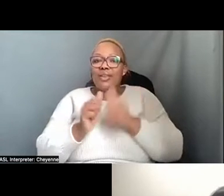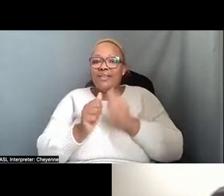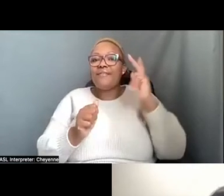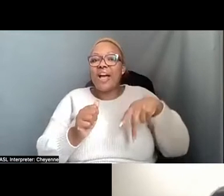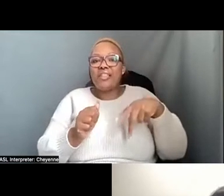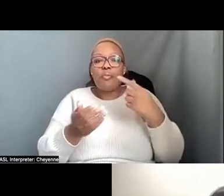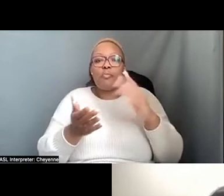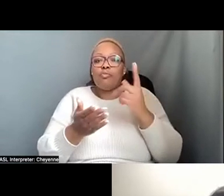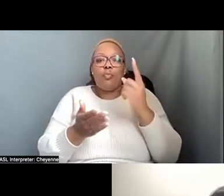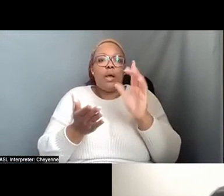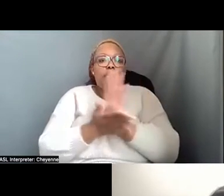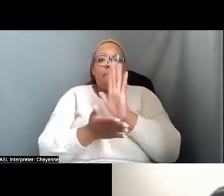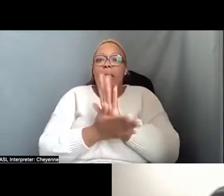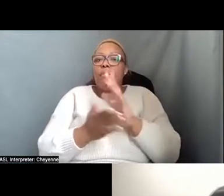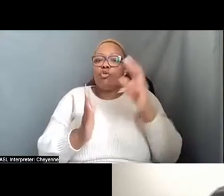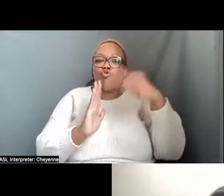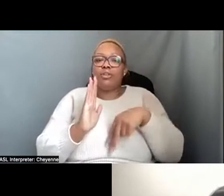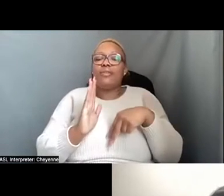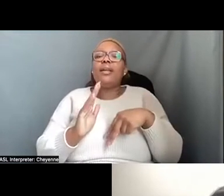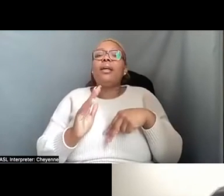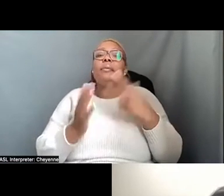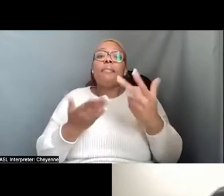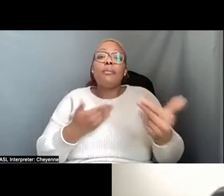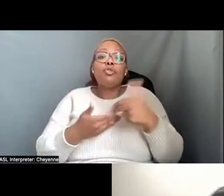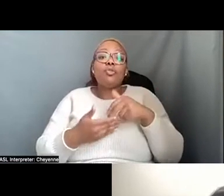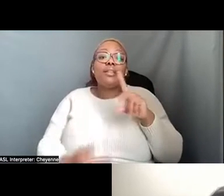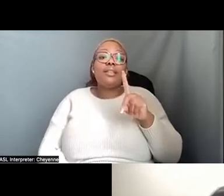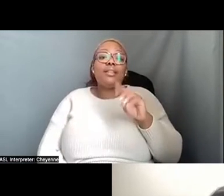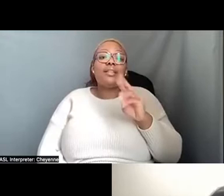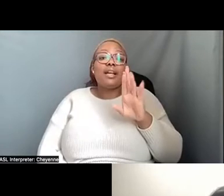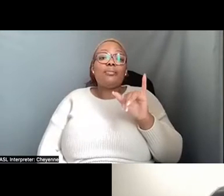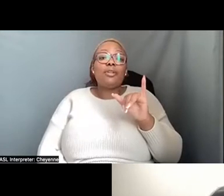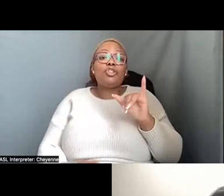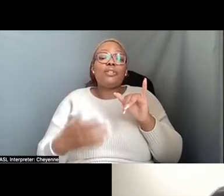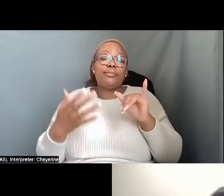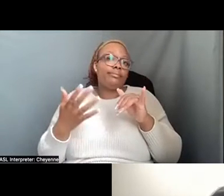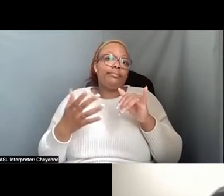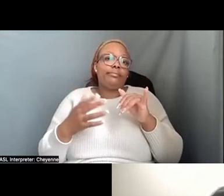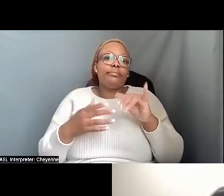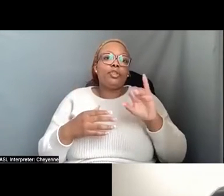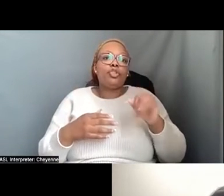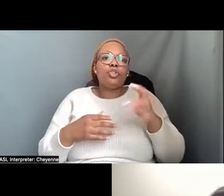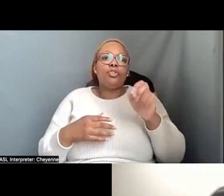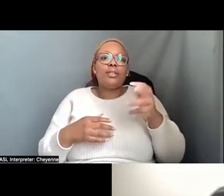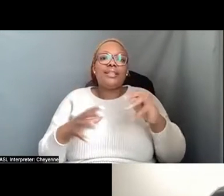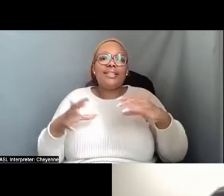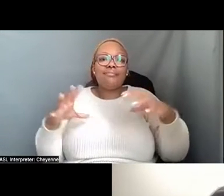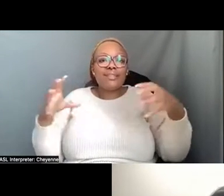follow-up one sheet, possibly joining the journalism submit. All of these are designed to answer these questions.